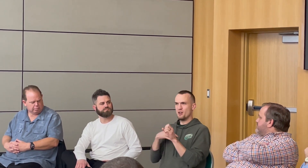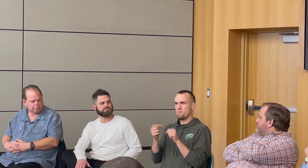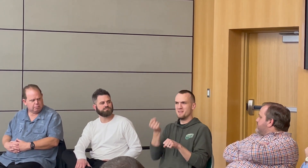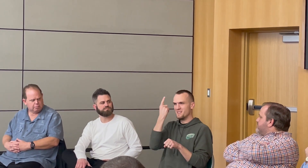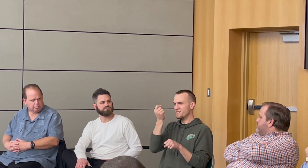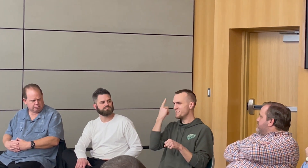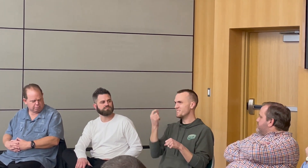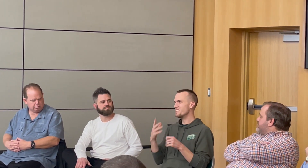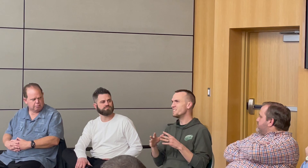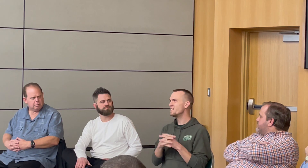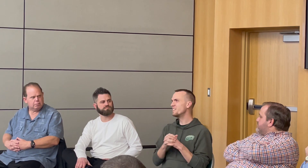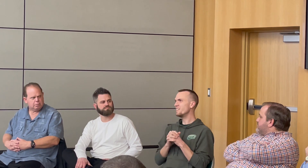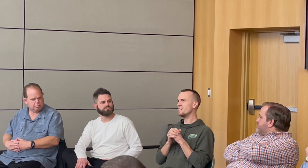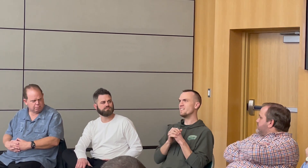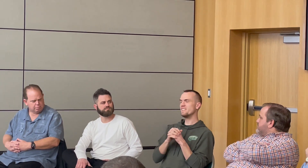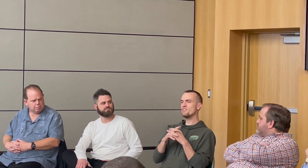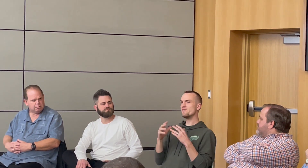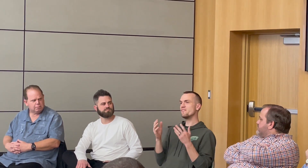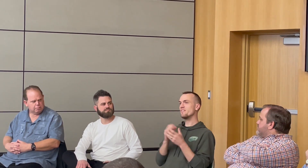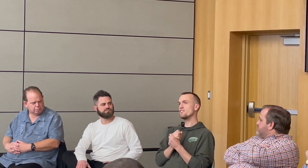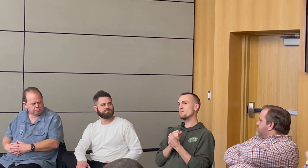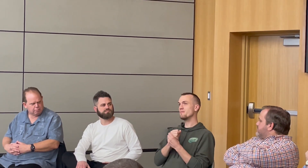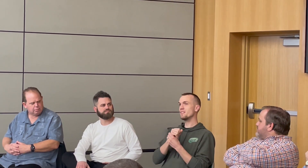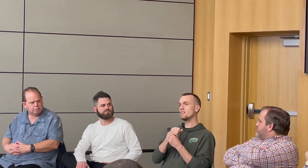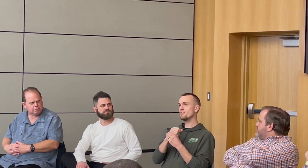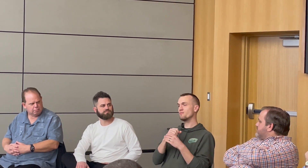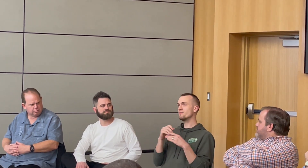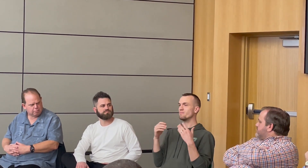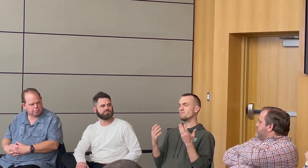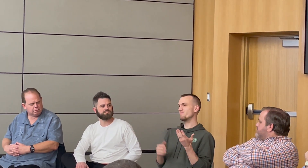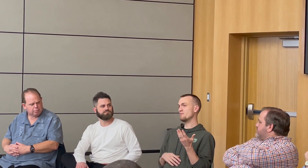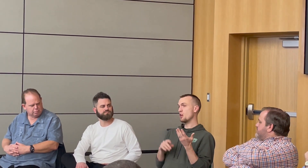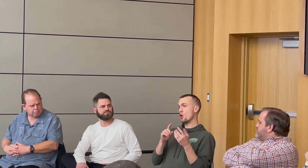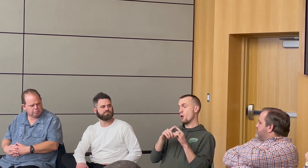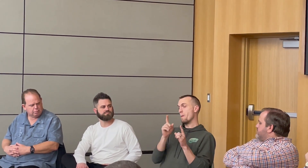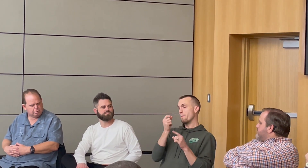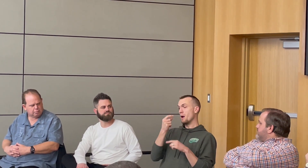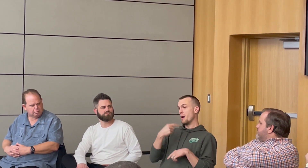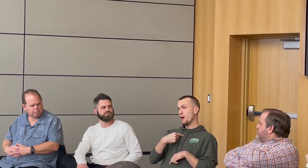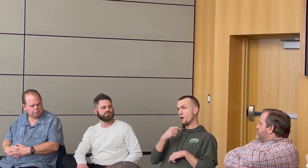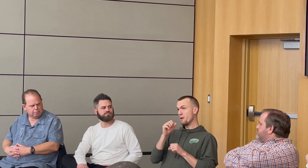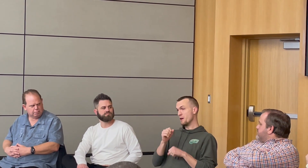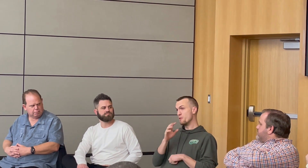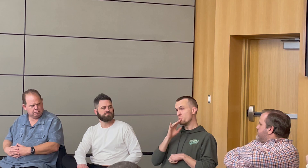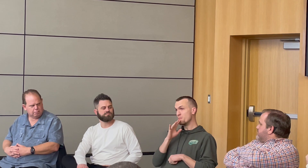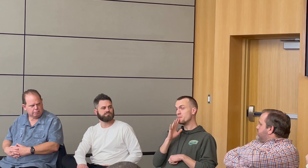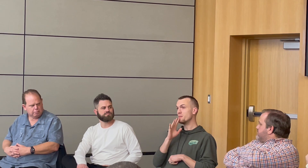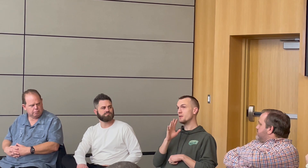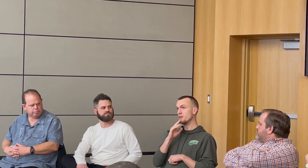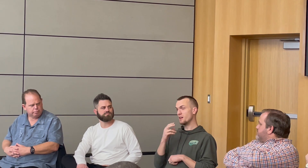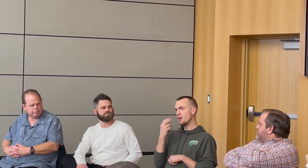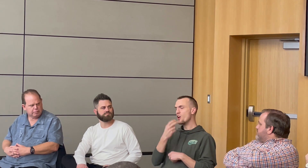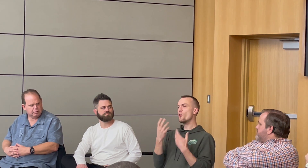sentences how are you have you had a good day they were predictable um run-ofthe-mill but I